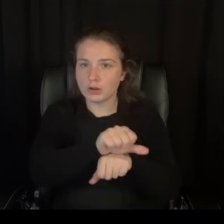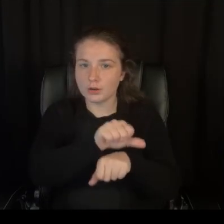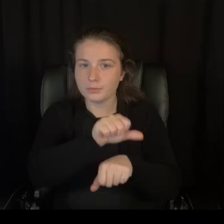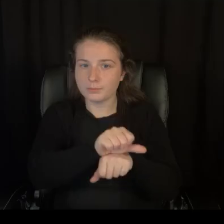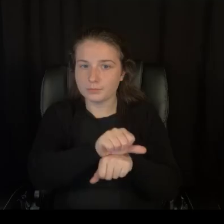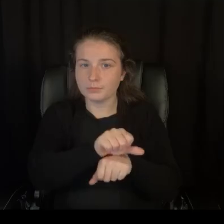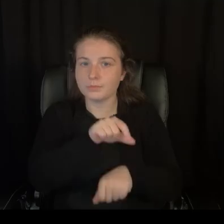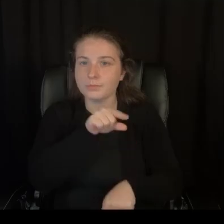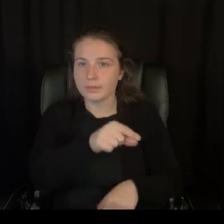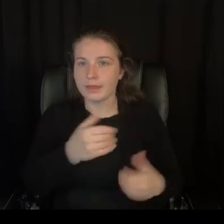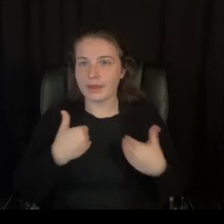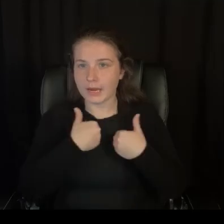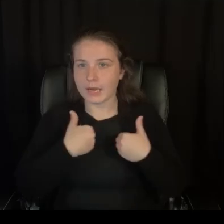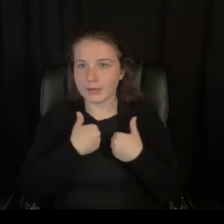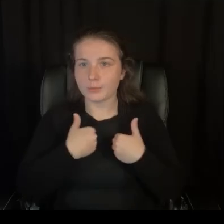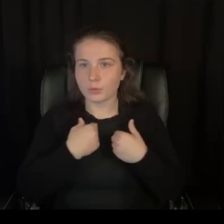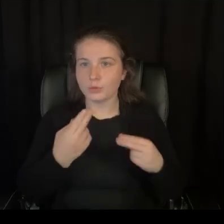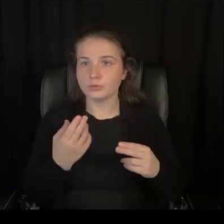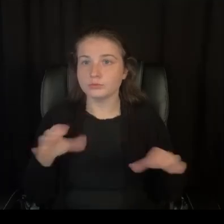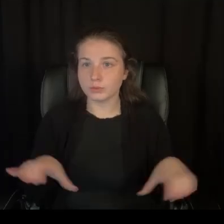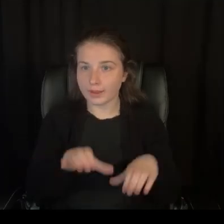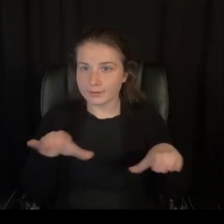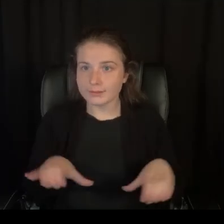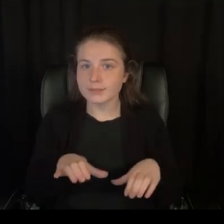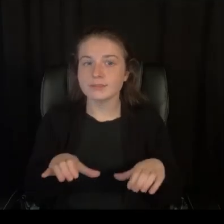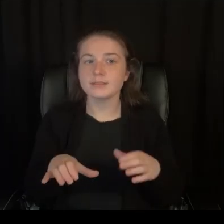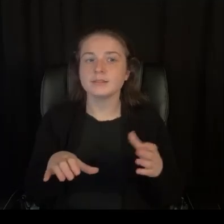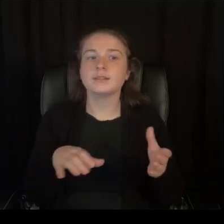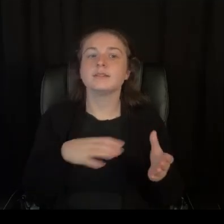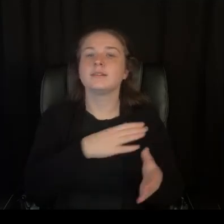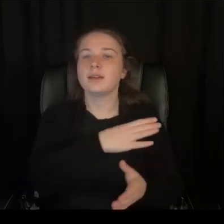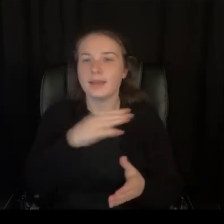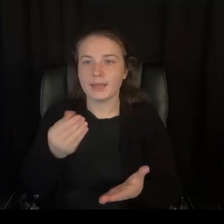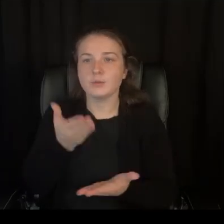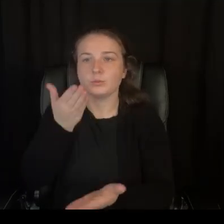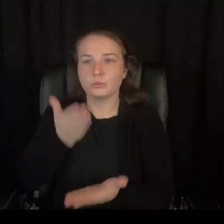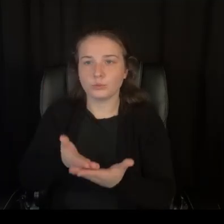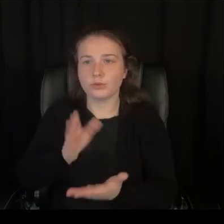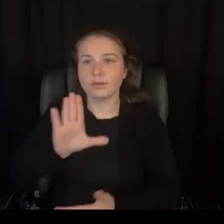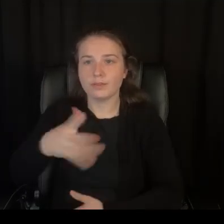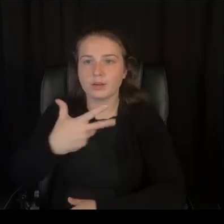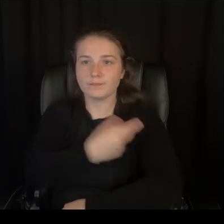task or task that the certifice animal performs and proof of vaccination as